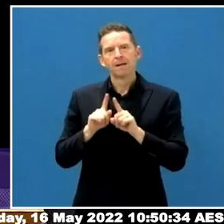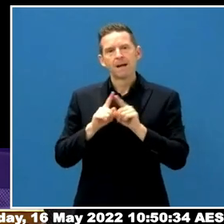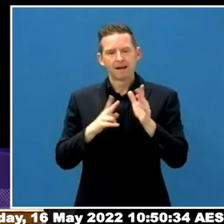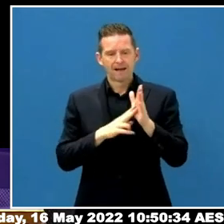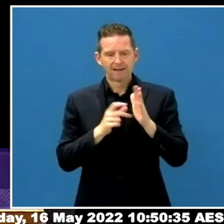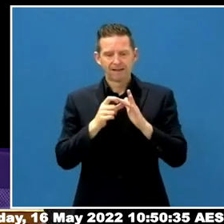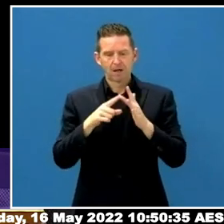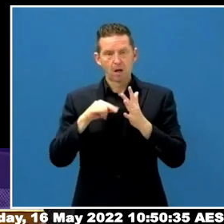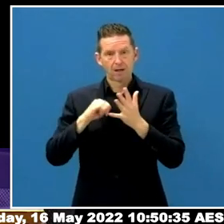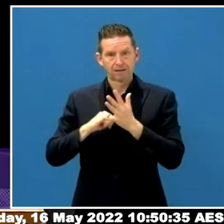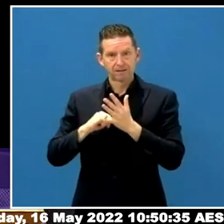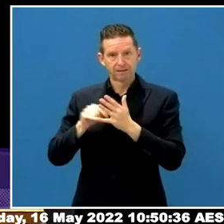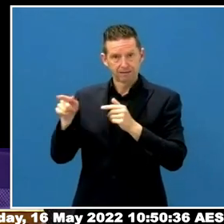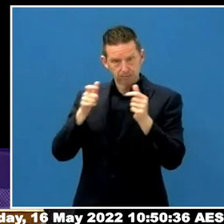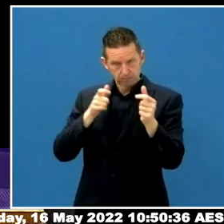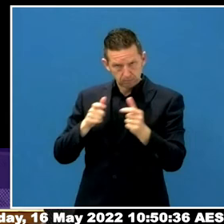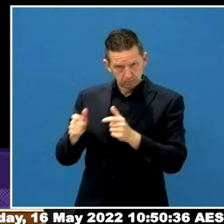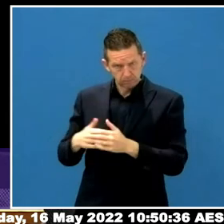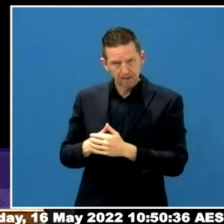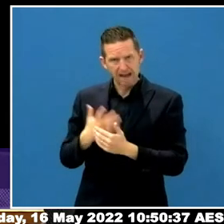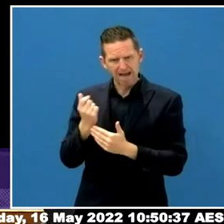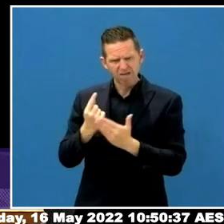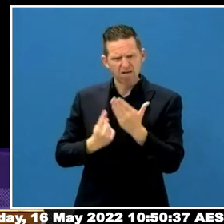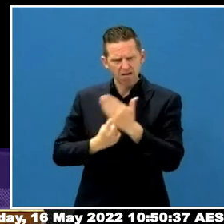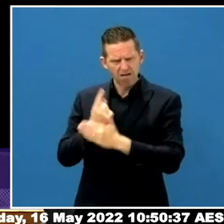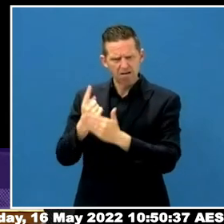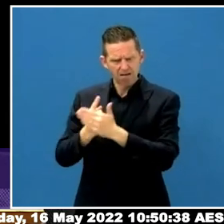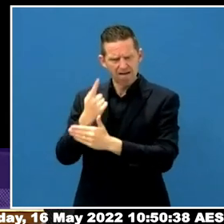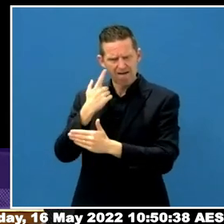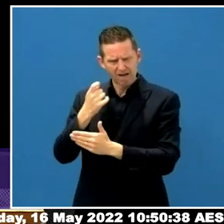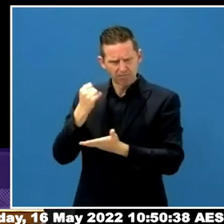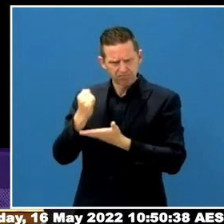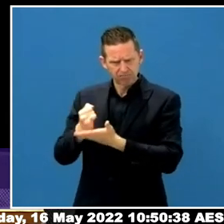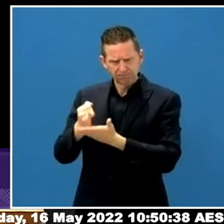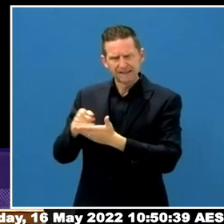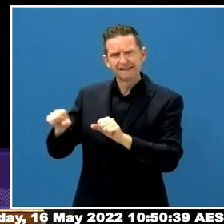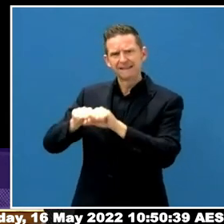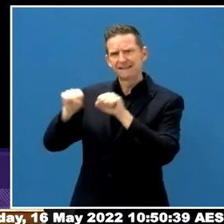came to light during inquiries into Ms Aprem's death, and following the publication